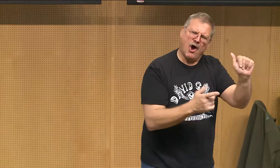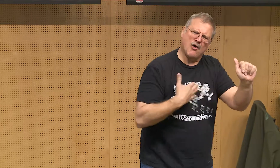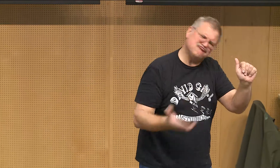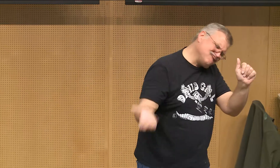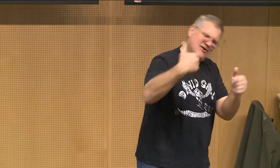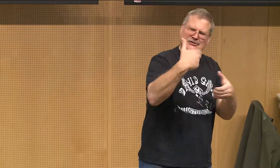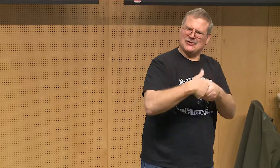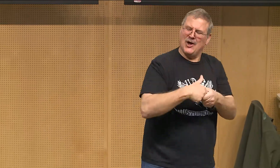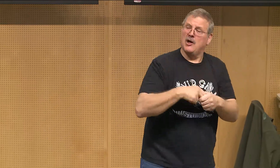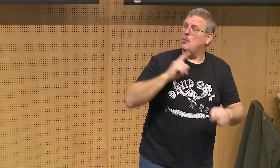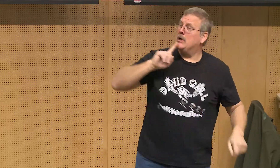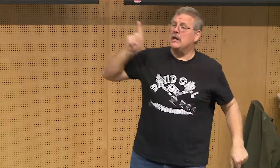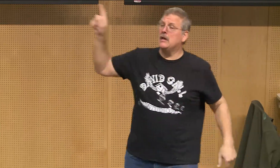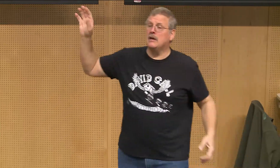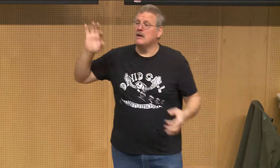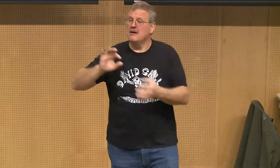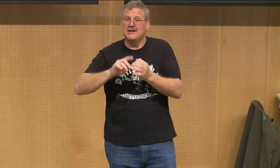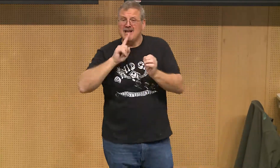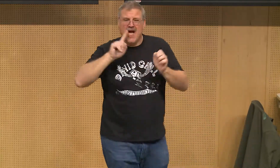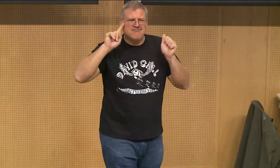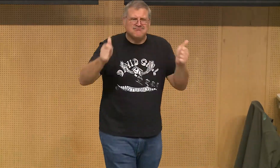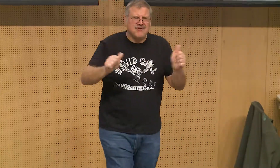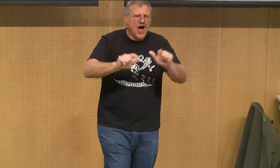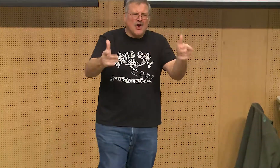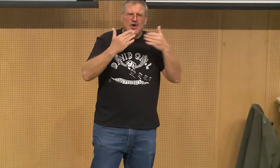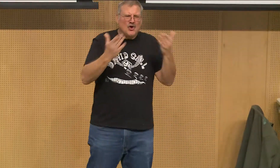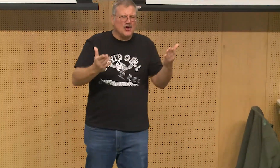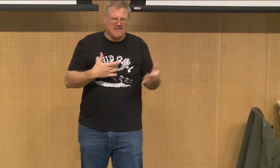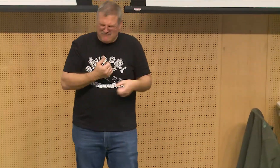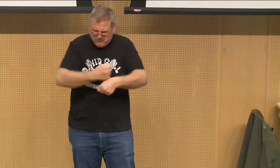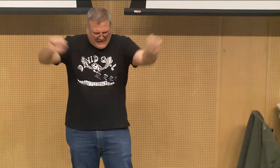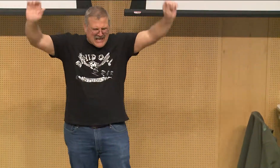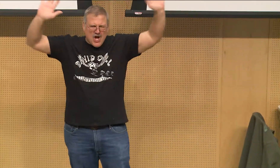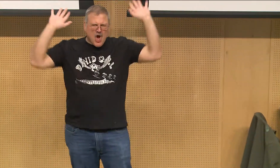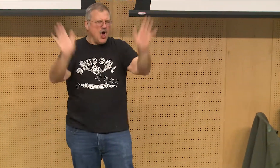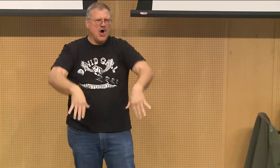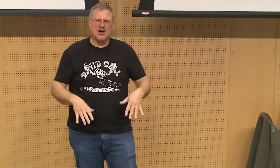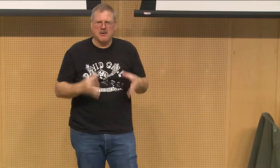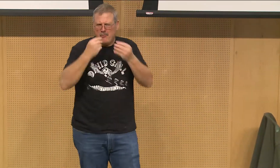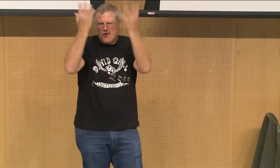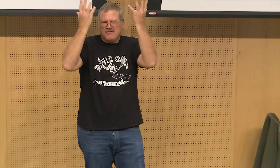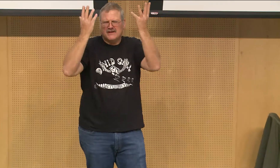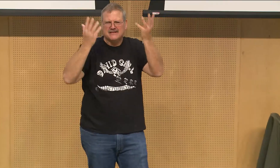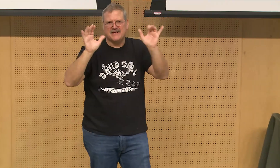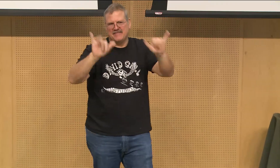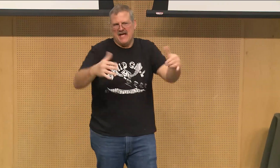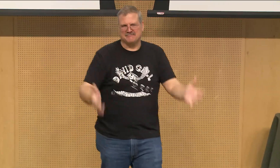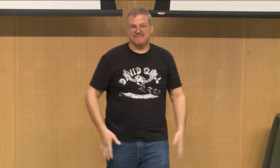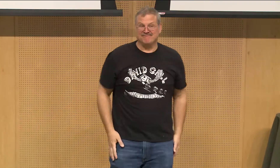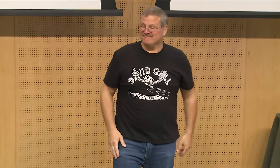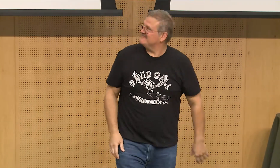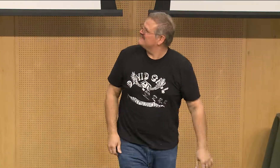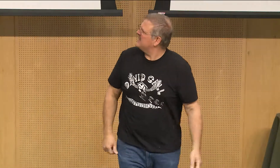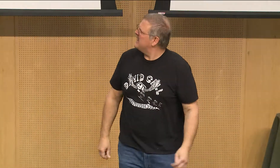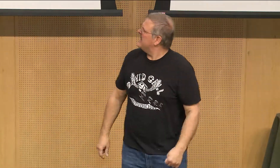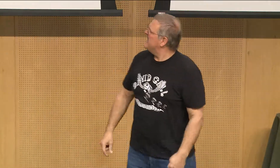Consider it's just communicating a message that Deaf people are full people and they are fine just as they are.